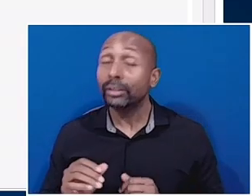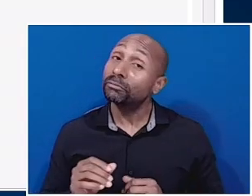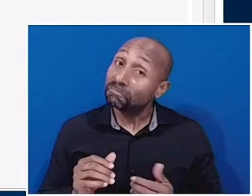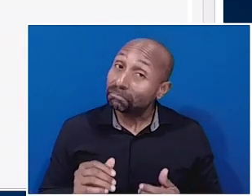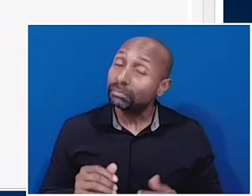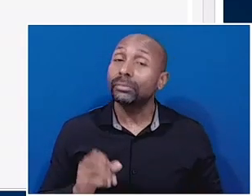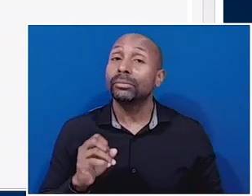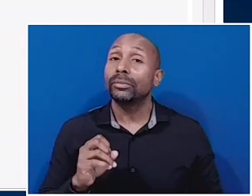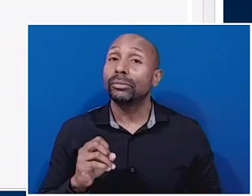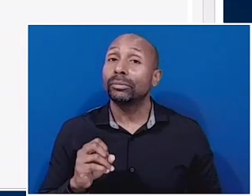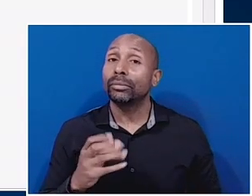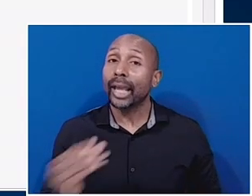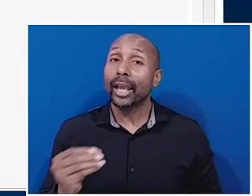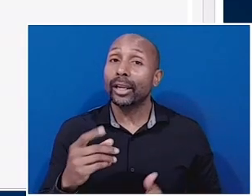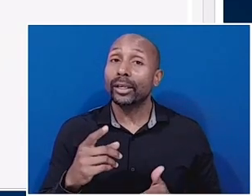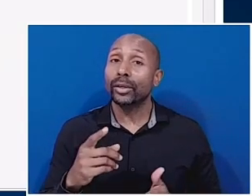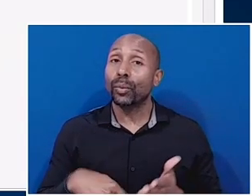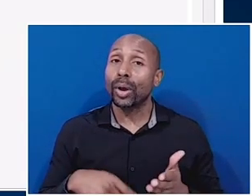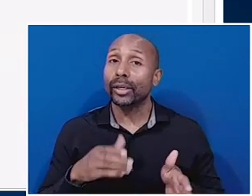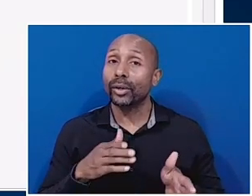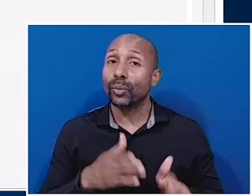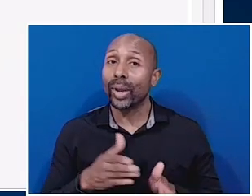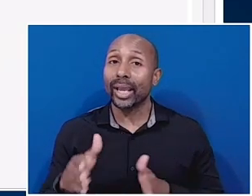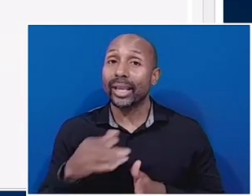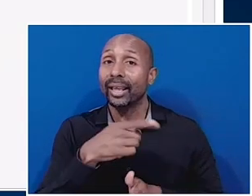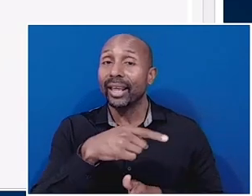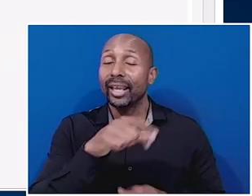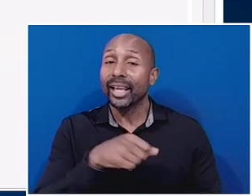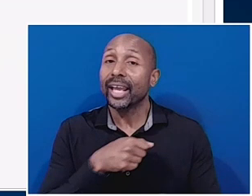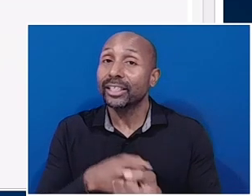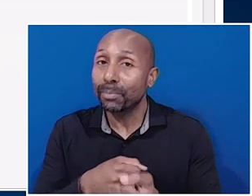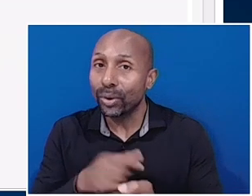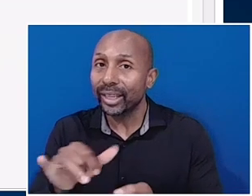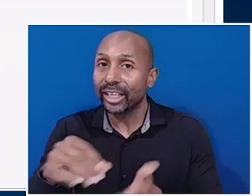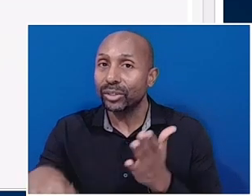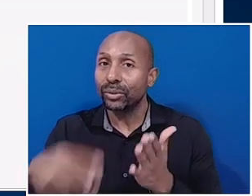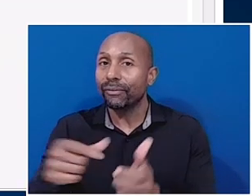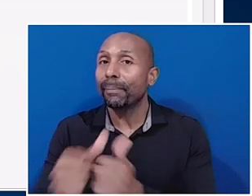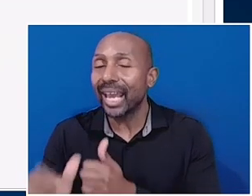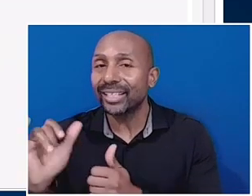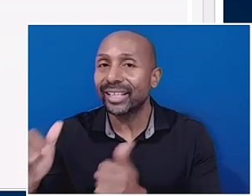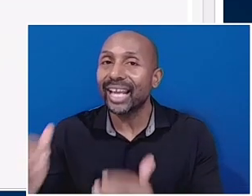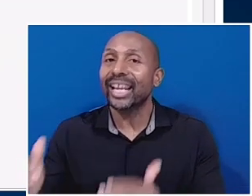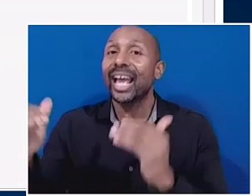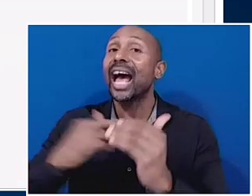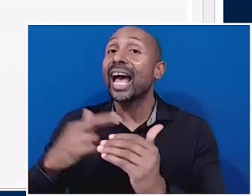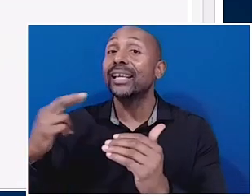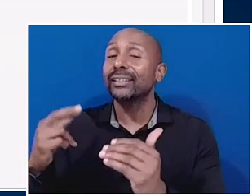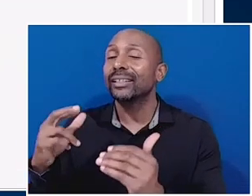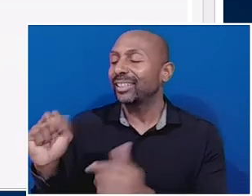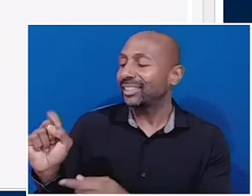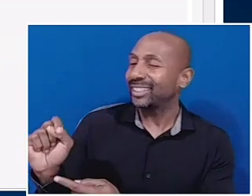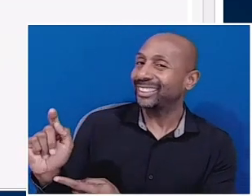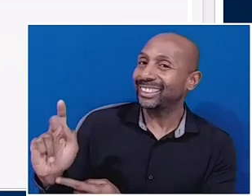high-stakes exam, which, yeah, it's just a different kind of environment. So, I agree with you.